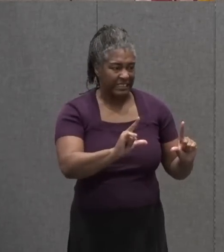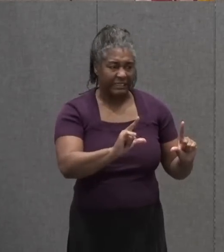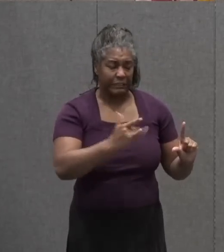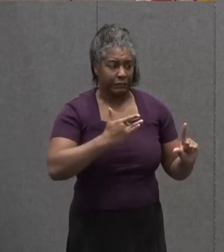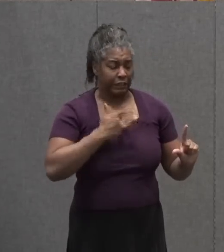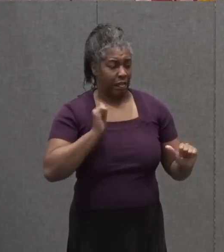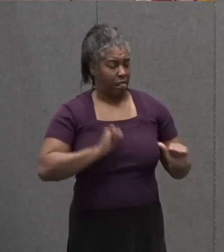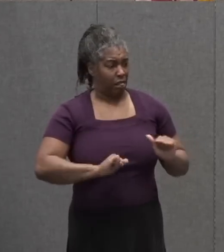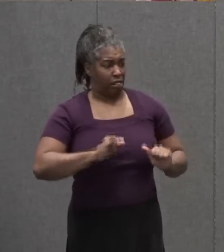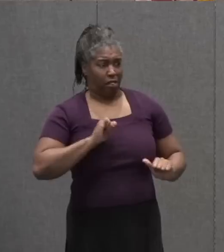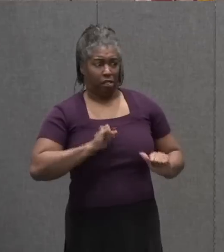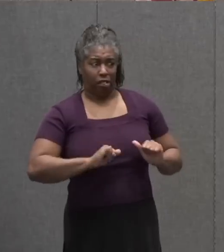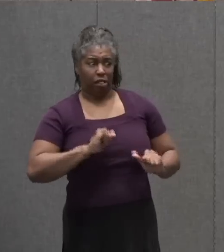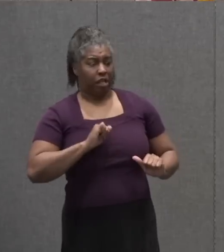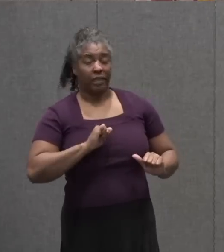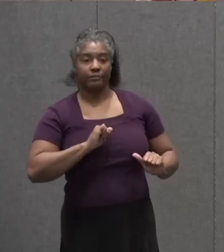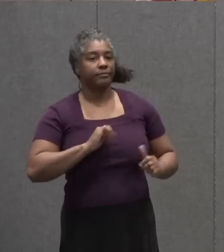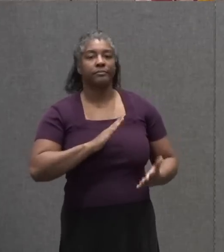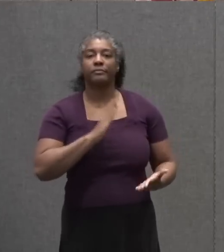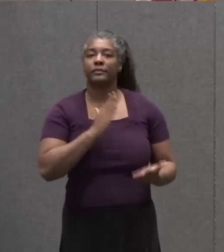Stop and tell an adult.